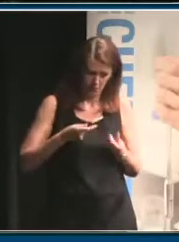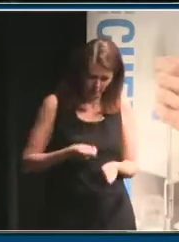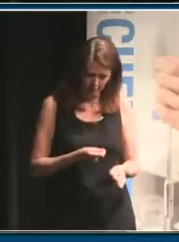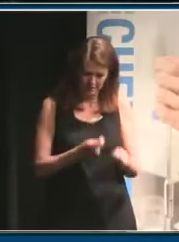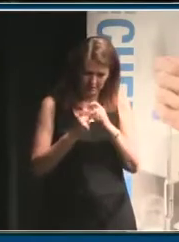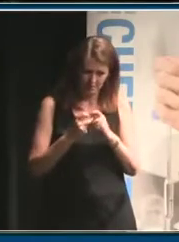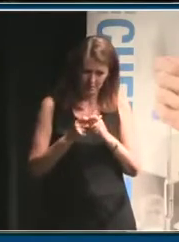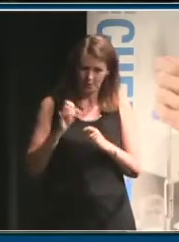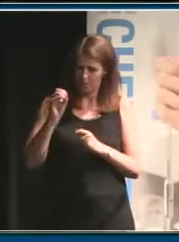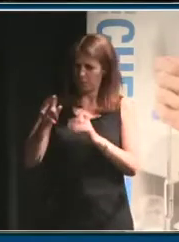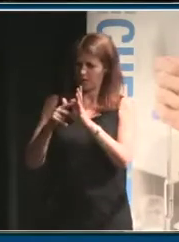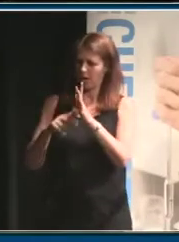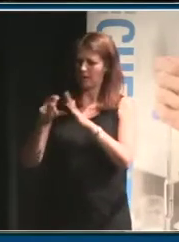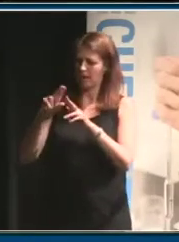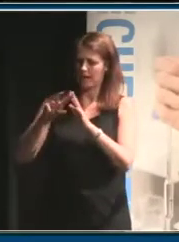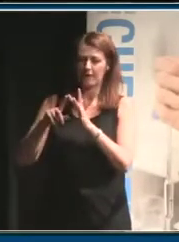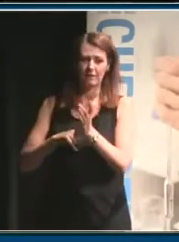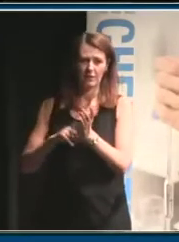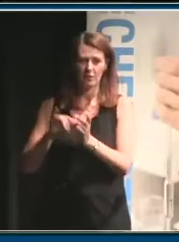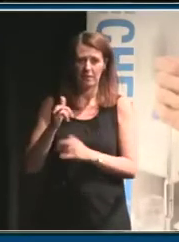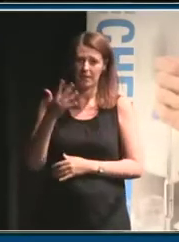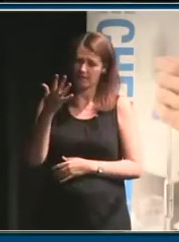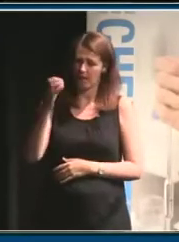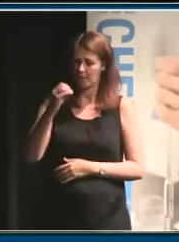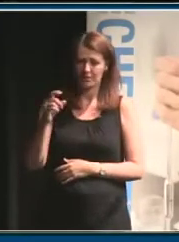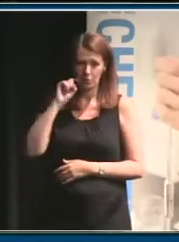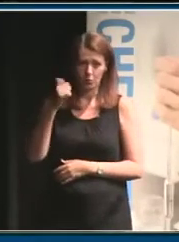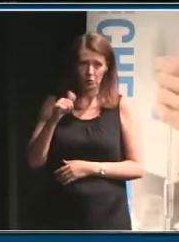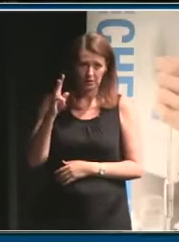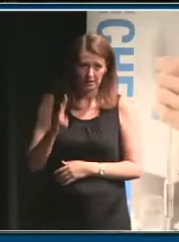and we put it in a landfill maybe five percent will we use but because it's so brittle and